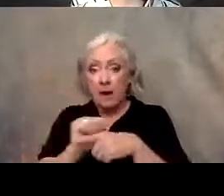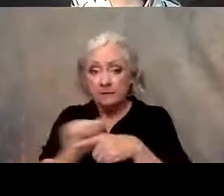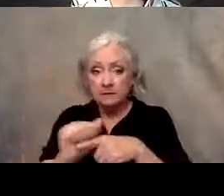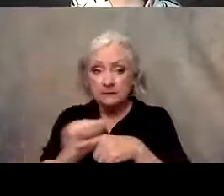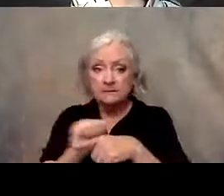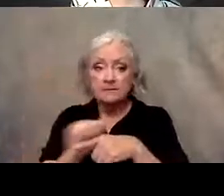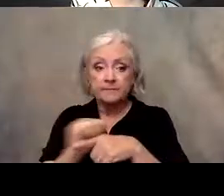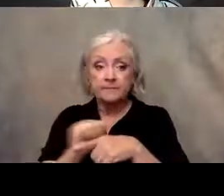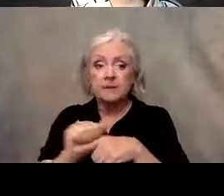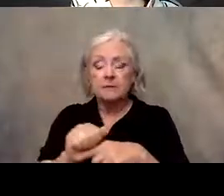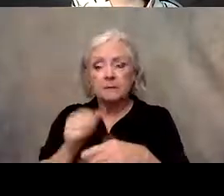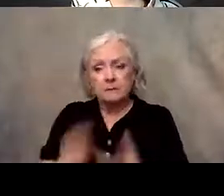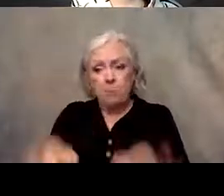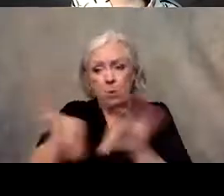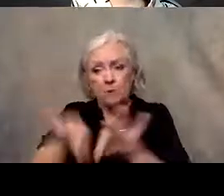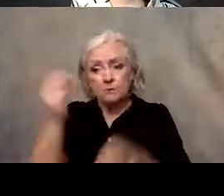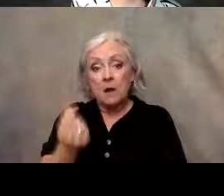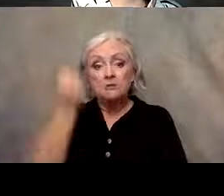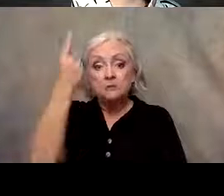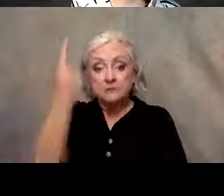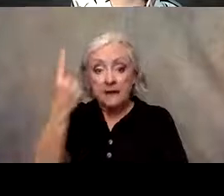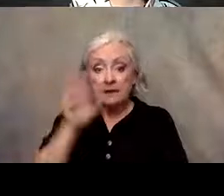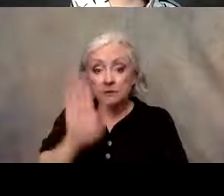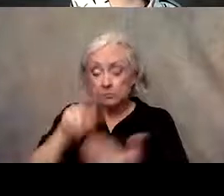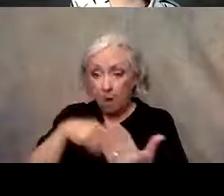your project and providing guidelines to ensure that the style,